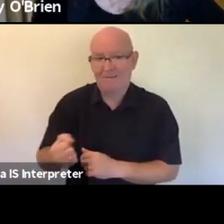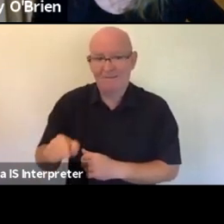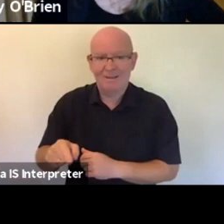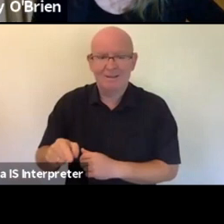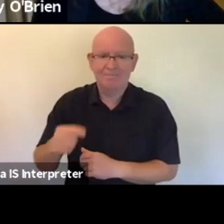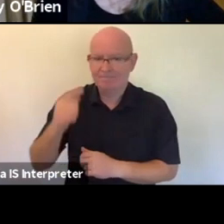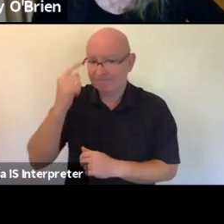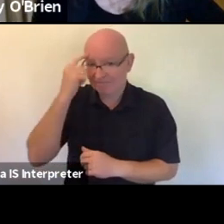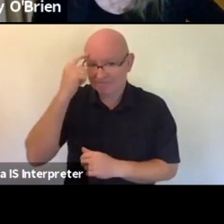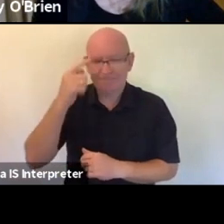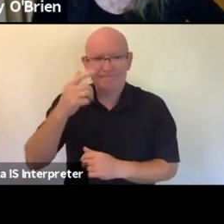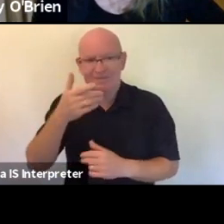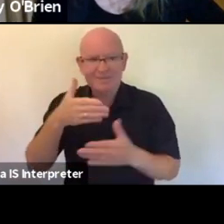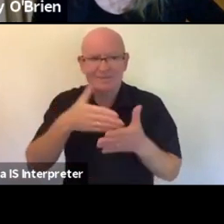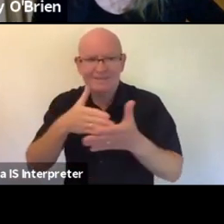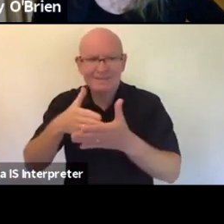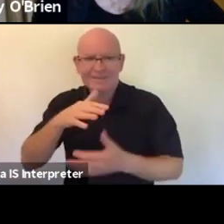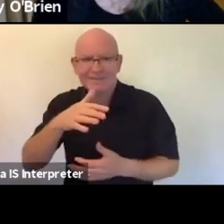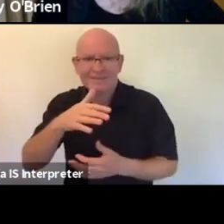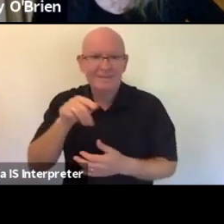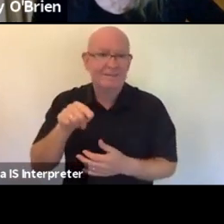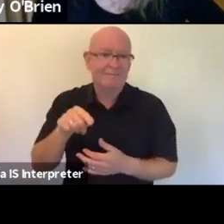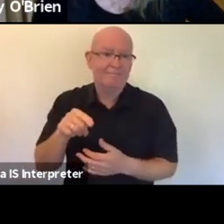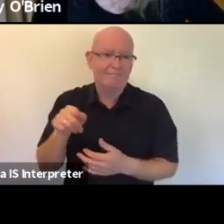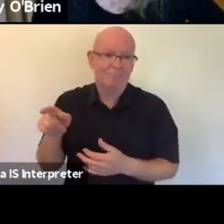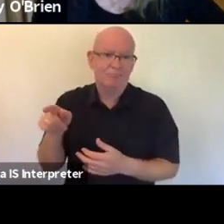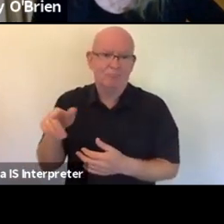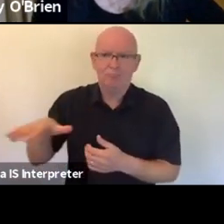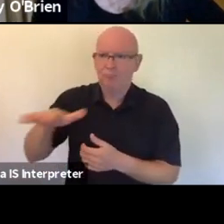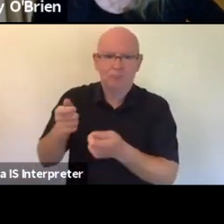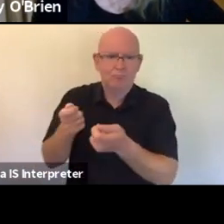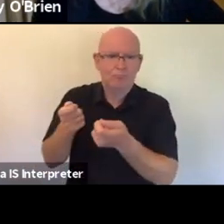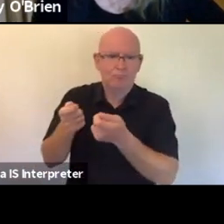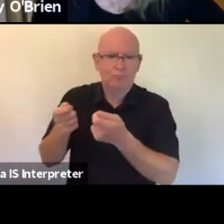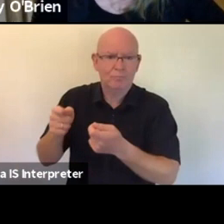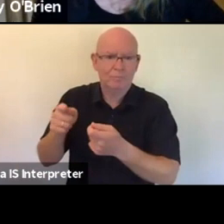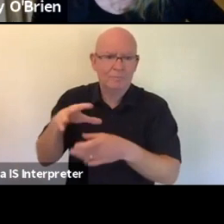of persons with a disability in Timor Leste for some 15 years. First, with the leprosy mission